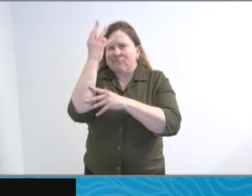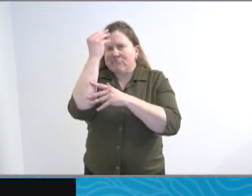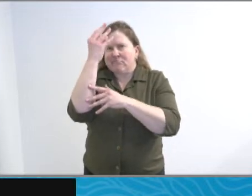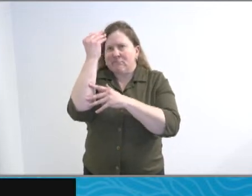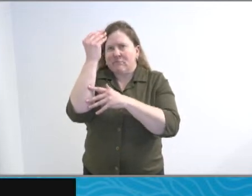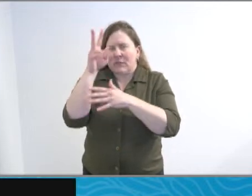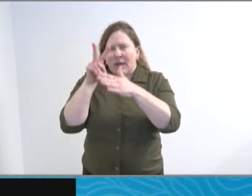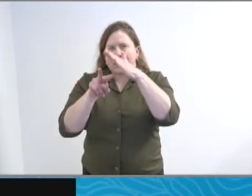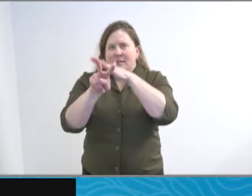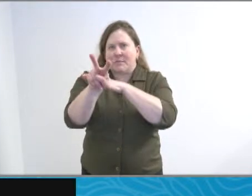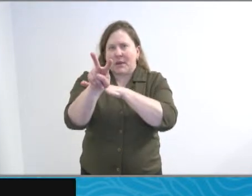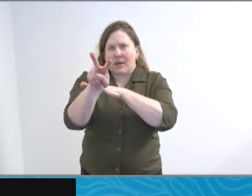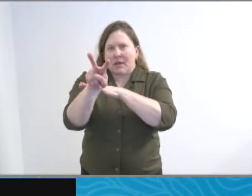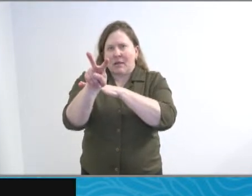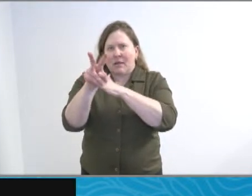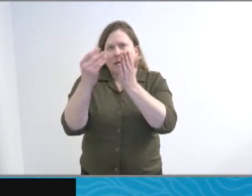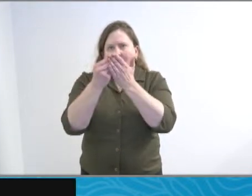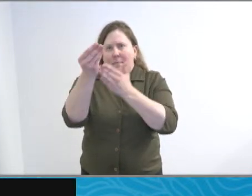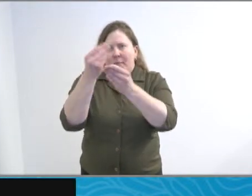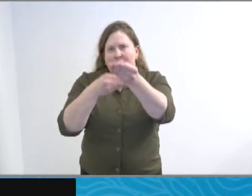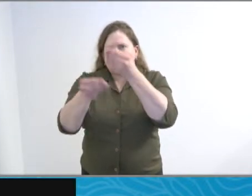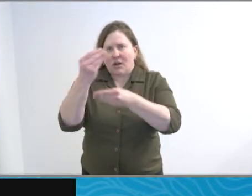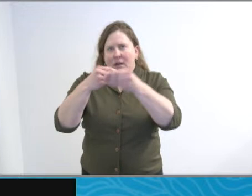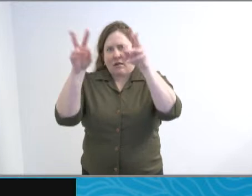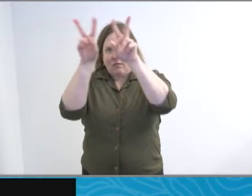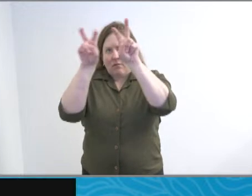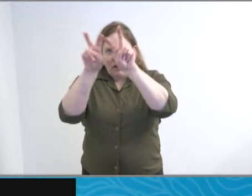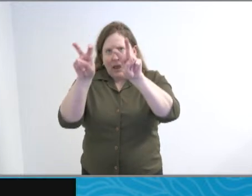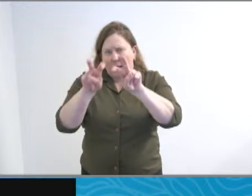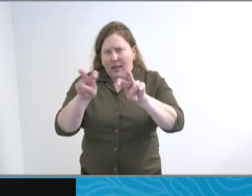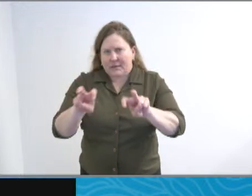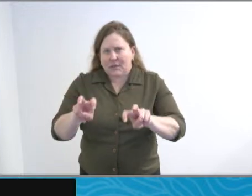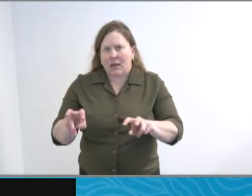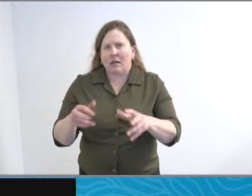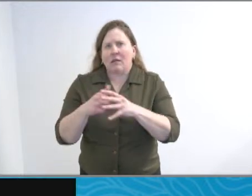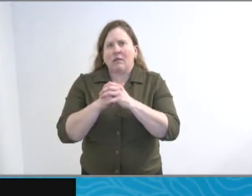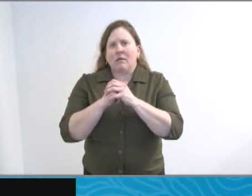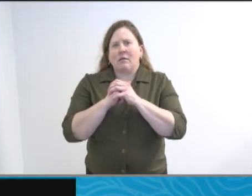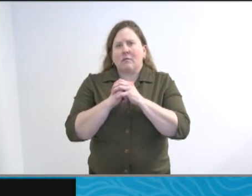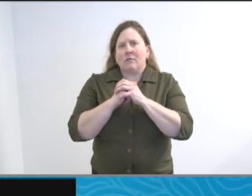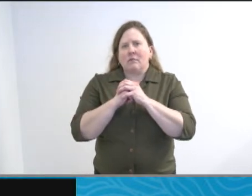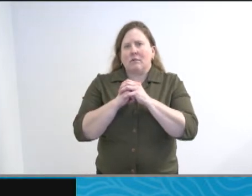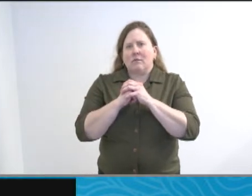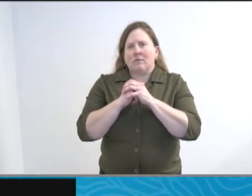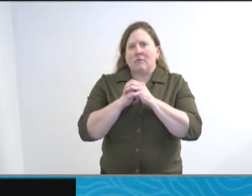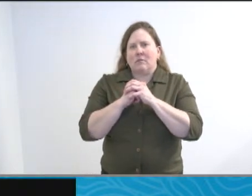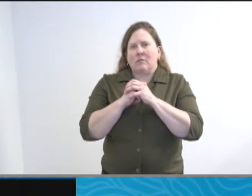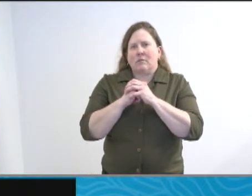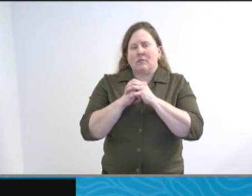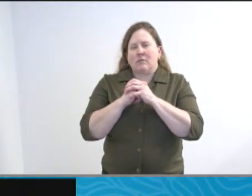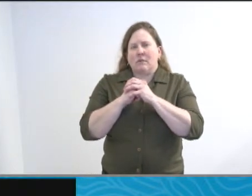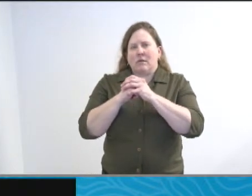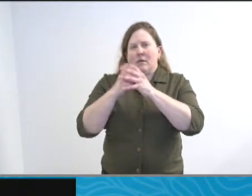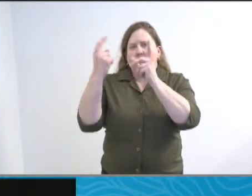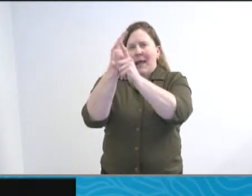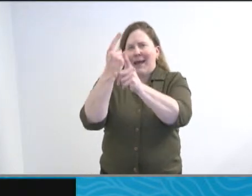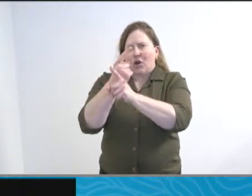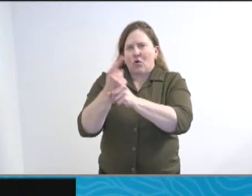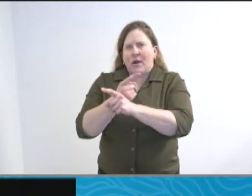and analyzing what the May revision says in order to create a accurate outlook for our LCAP.